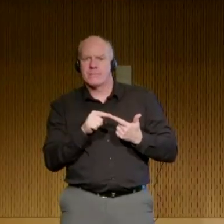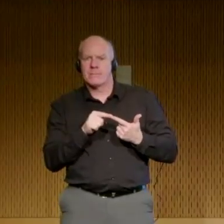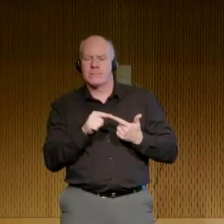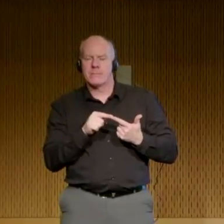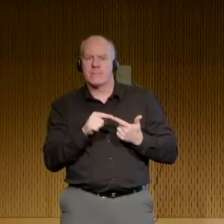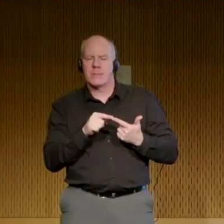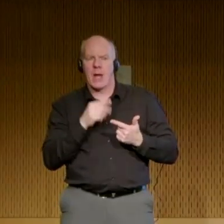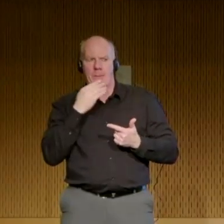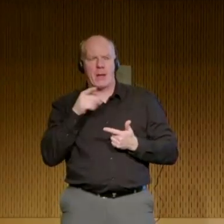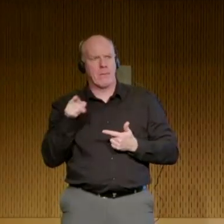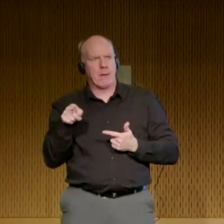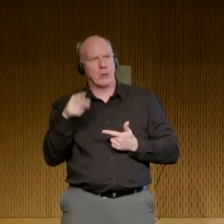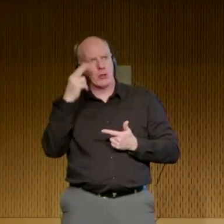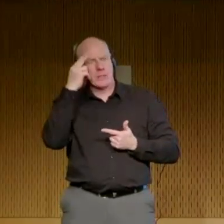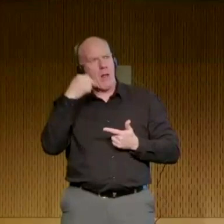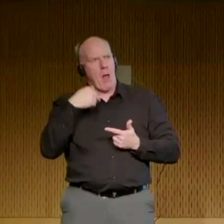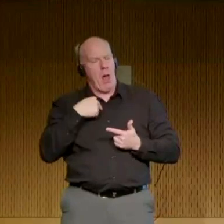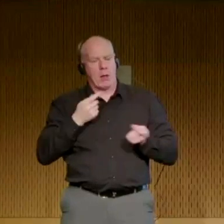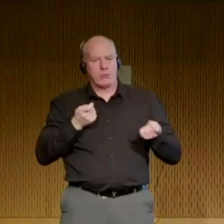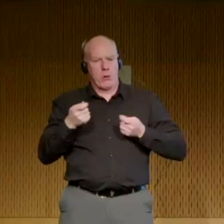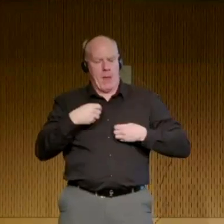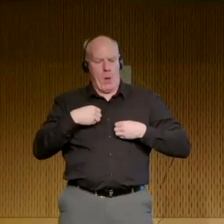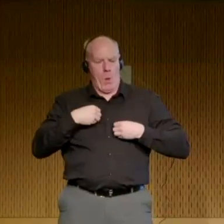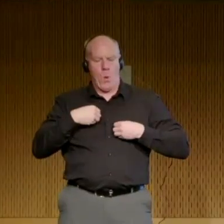it shows the learner that they're in charge of their own learning and that they're directing